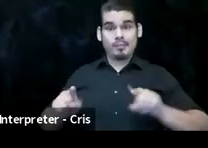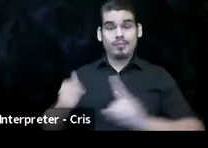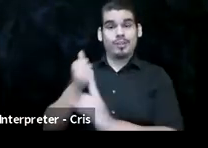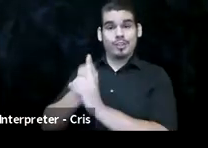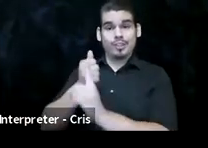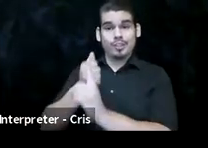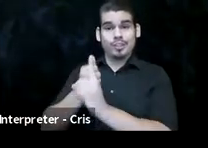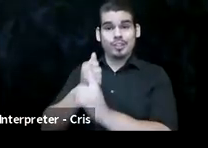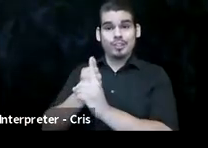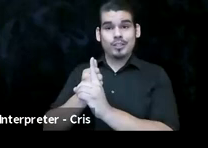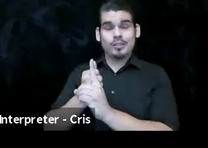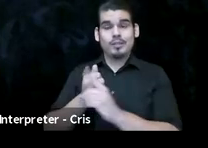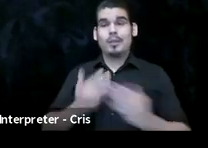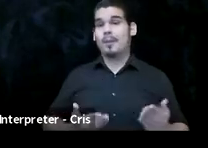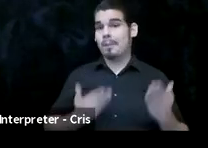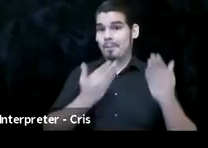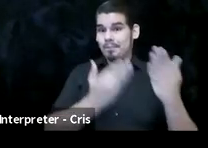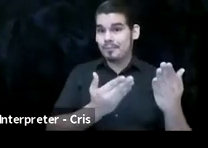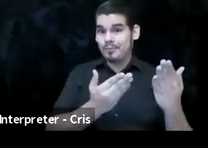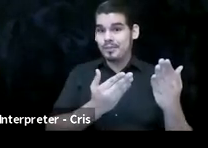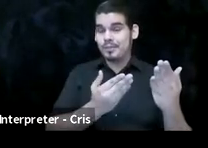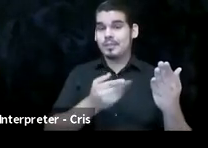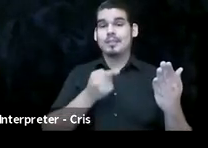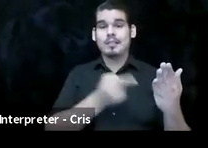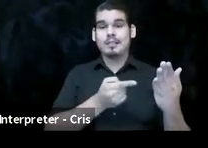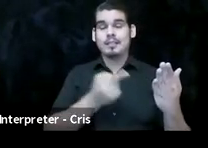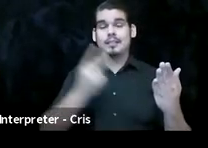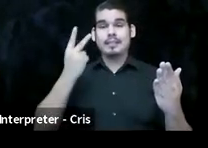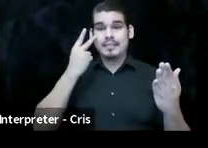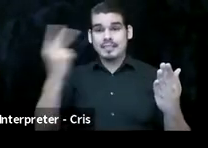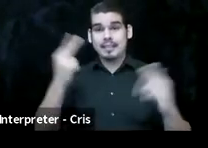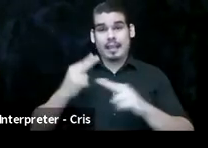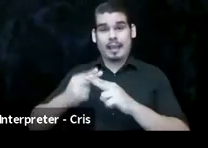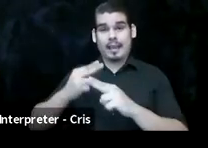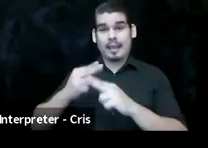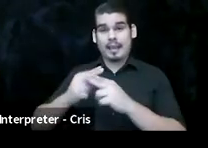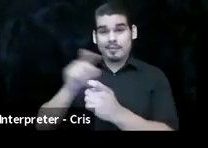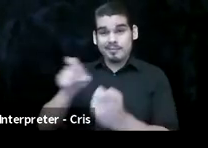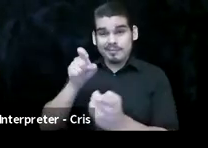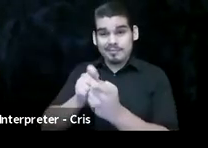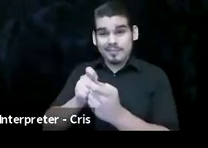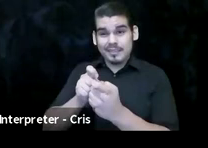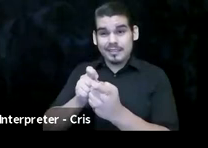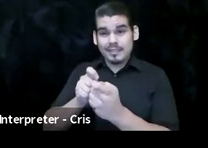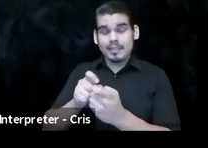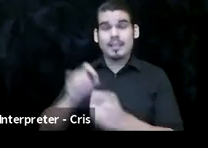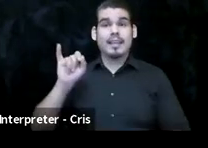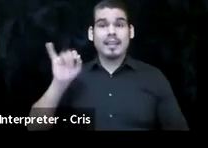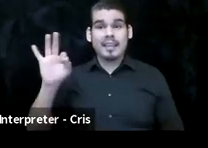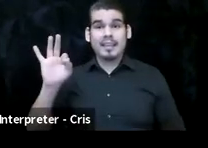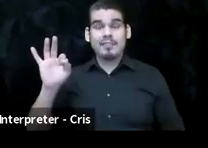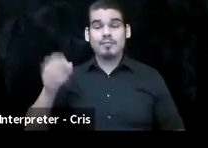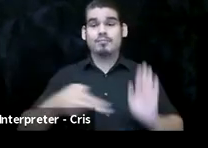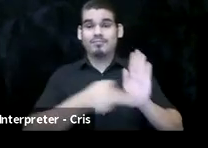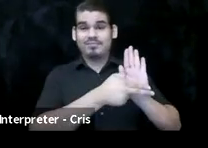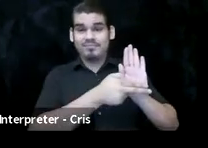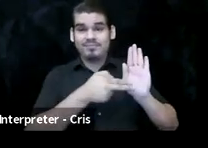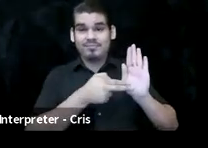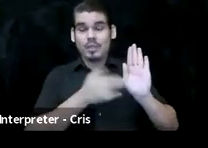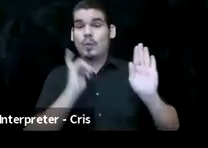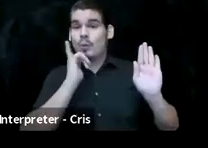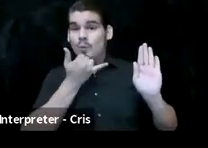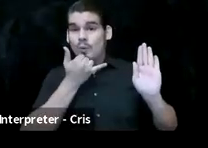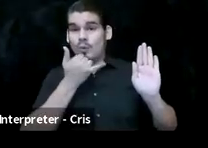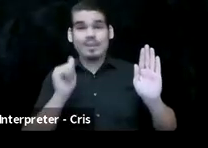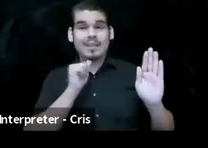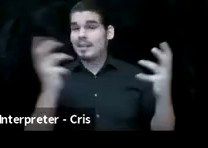Katherine Squire: We actually check that to make sure it's the right person who's participating So if you have like an incorrect screen name, you may not get recognized so that's something to consider, as well as just make sure you're kind of following that rule.